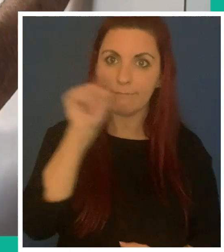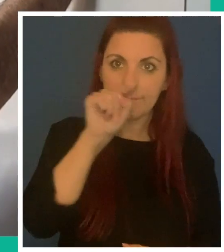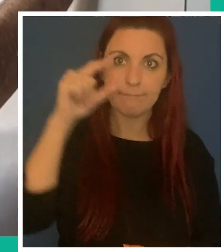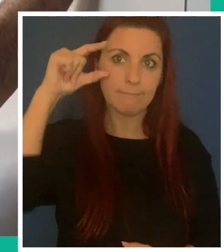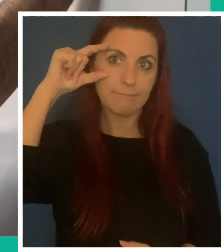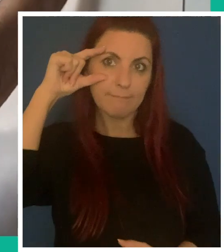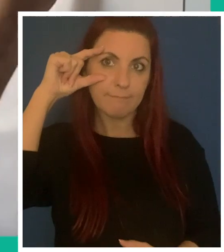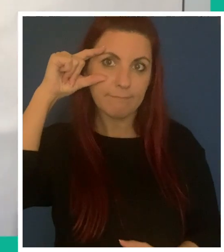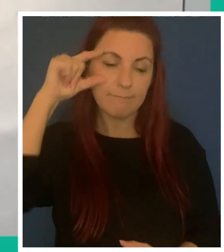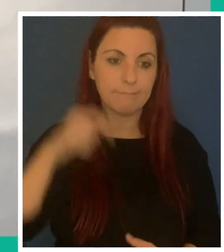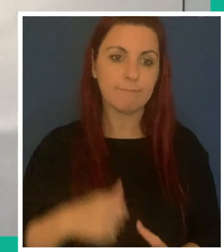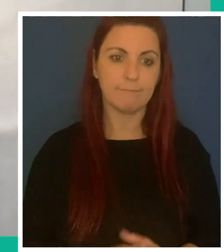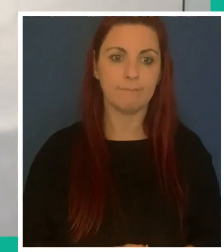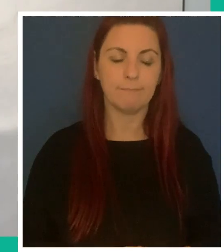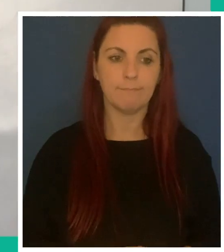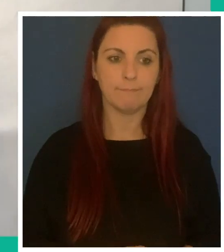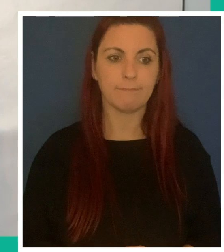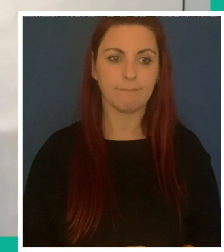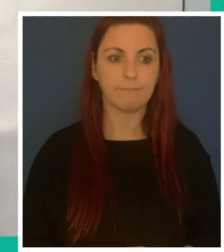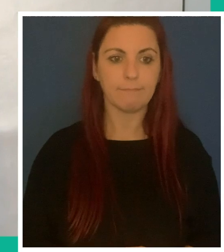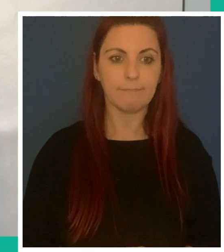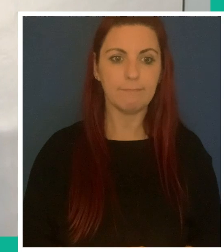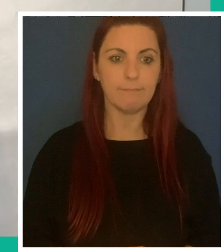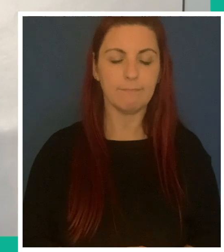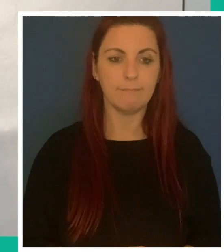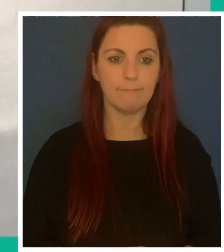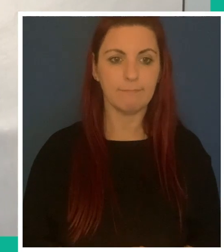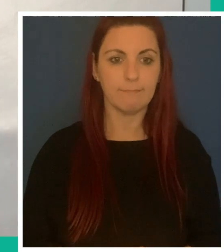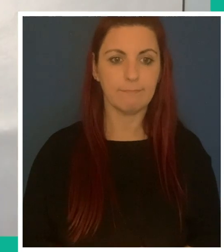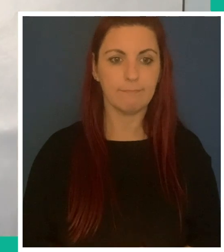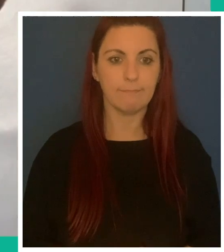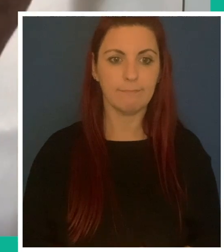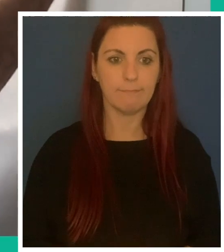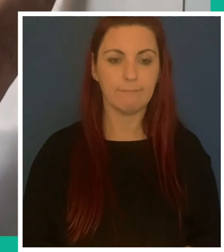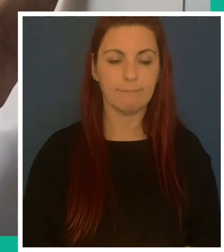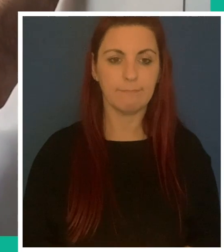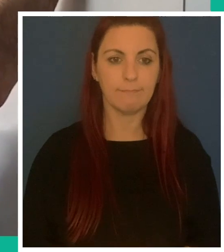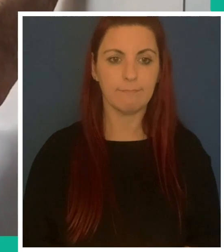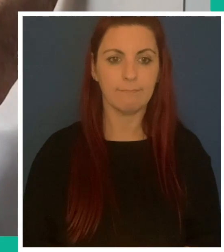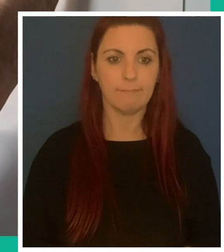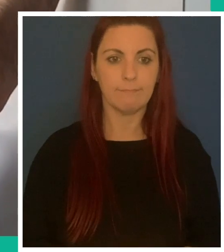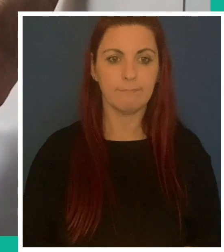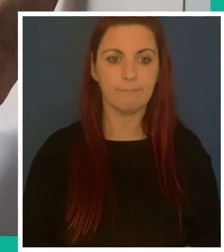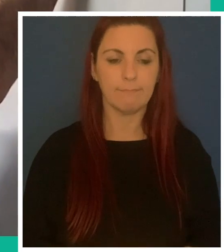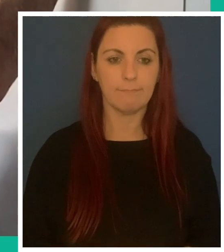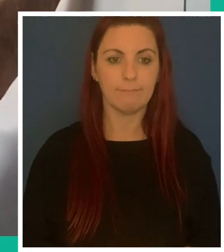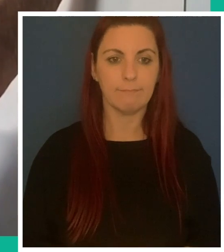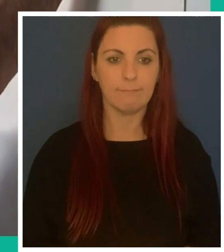of her eye over to the straight down line. And then I'm going draw a line from the top of her eye to the top of the